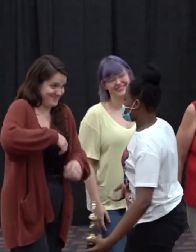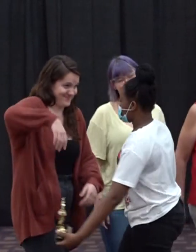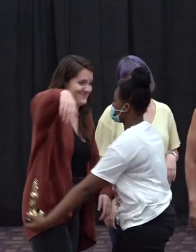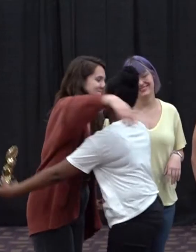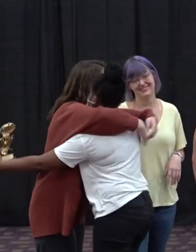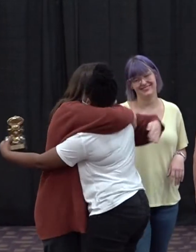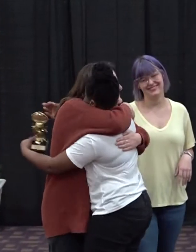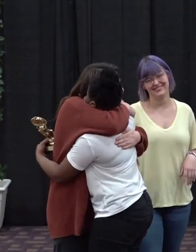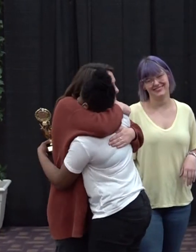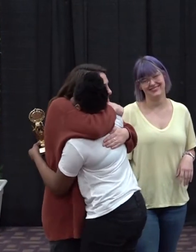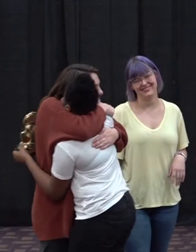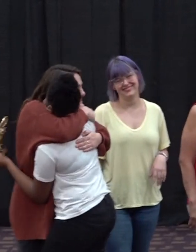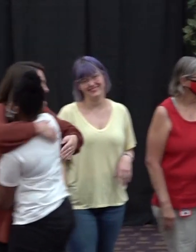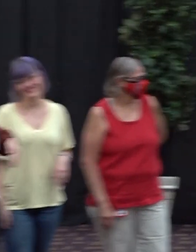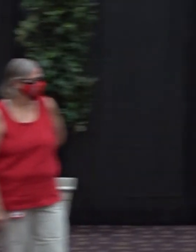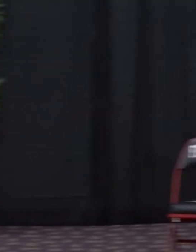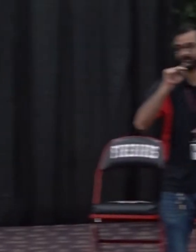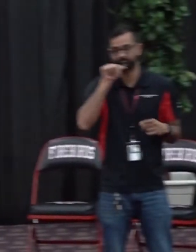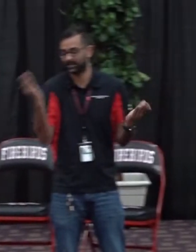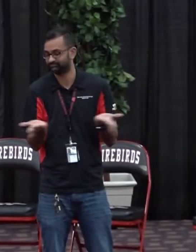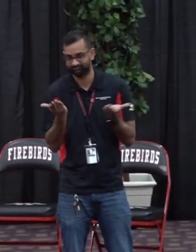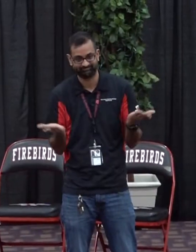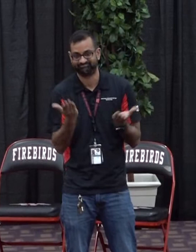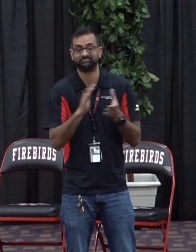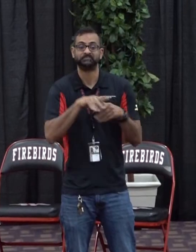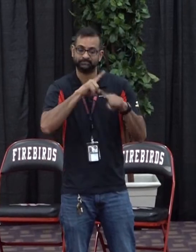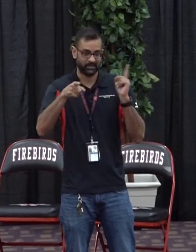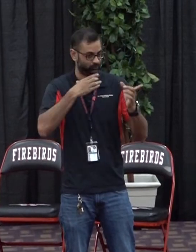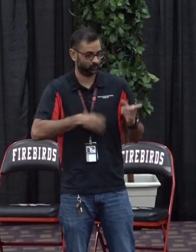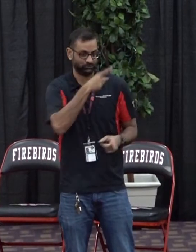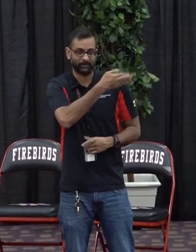And, unfortunately, for the boys, Jaden Chapman was not able to be here.